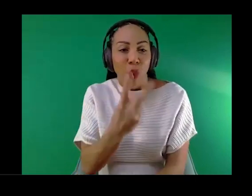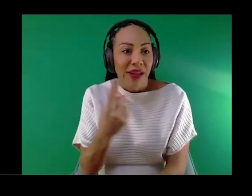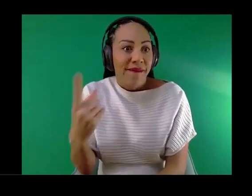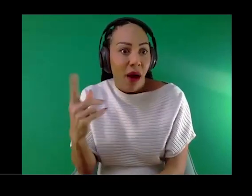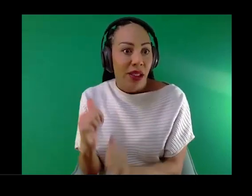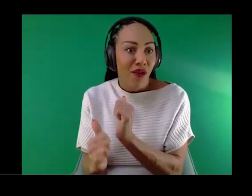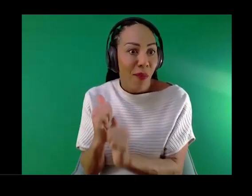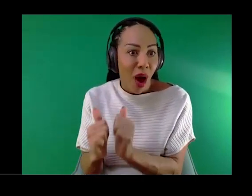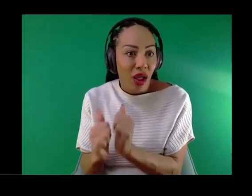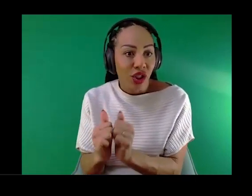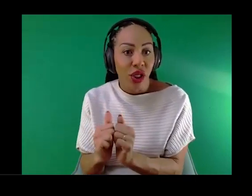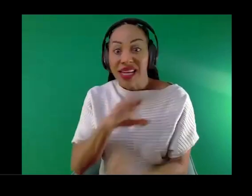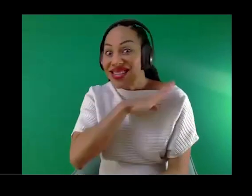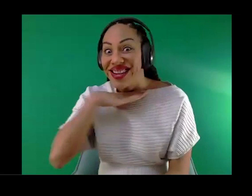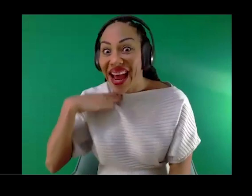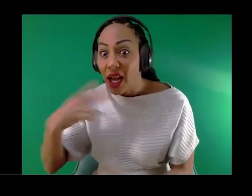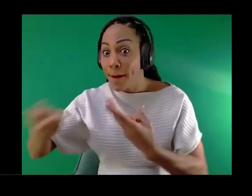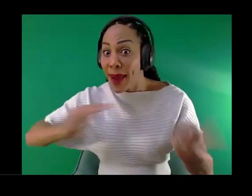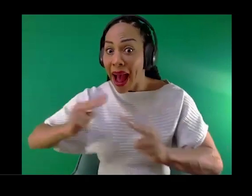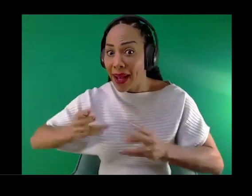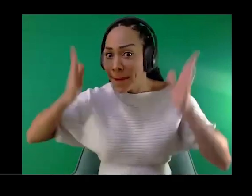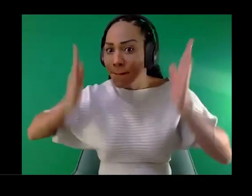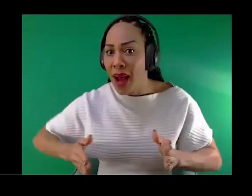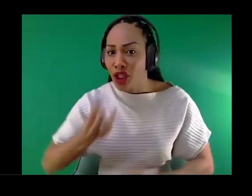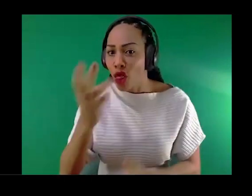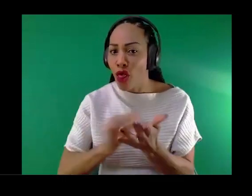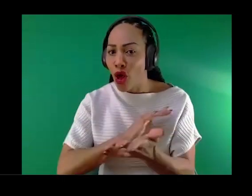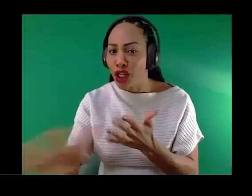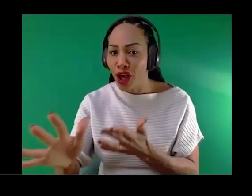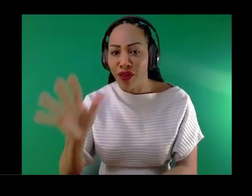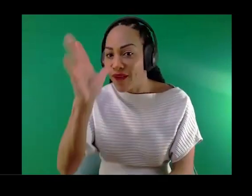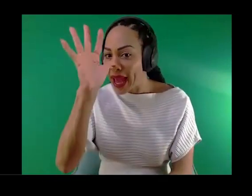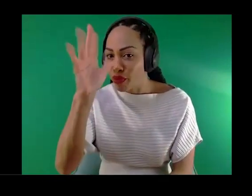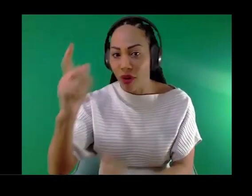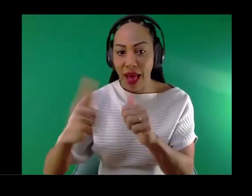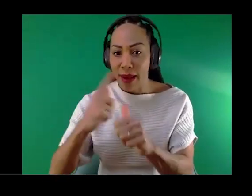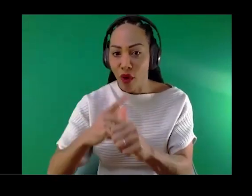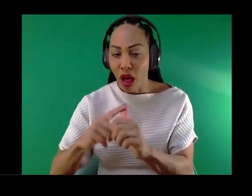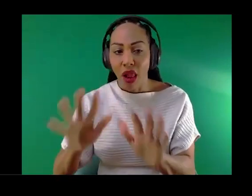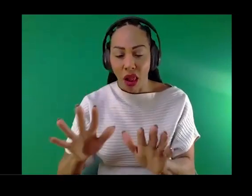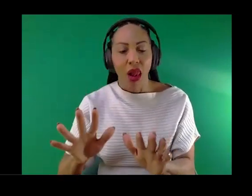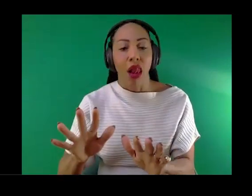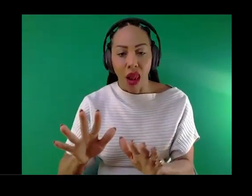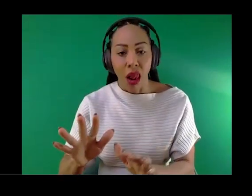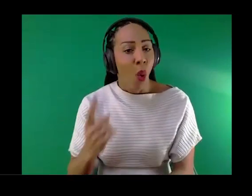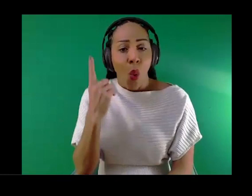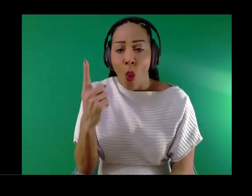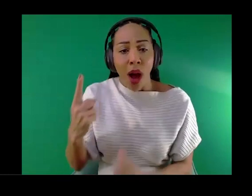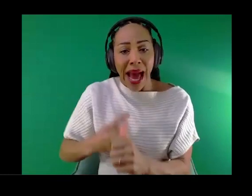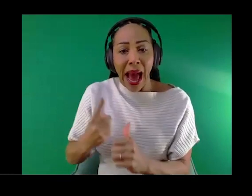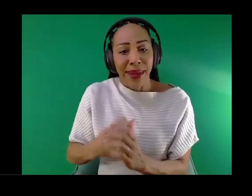the 30th of April as I've previously mentioned only one application is required per residency